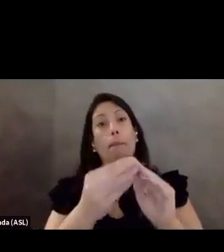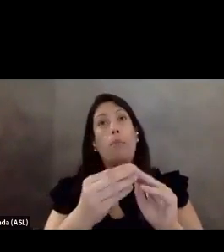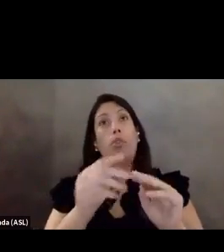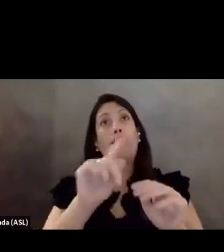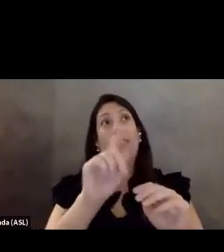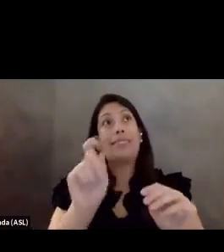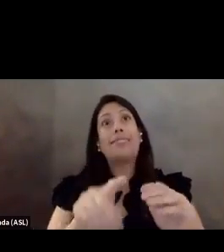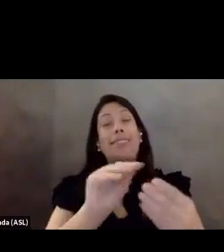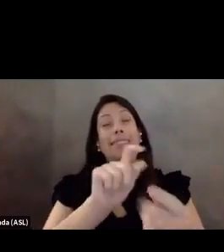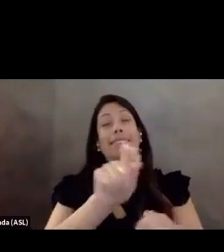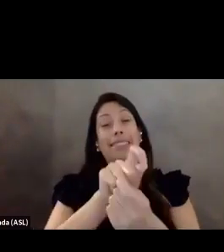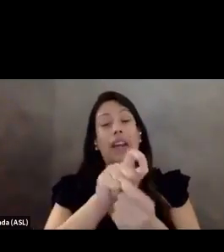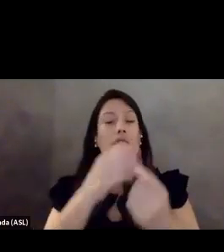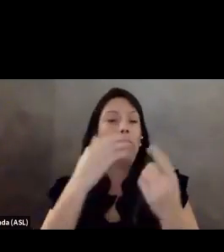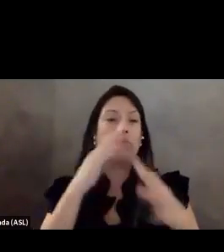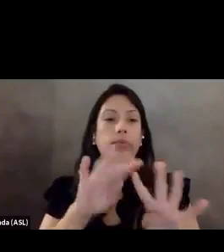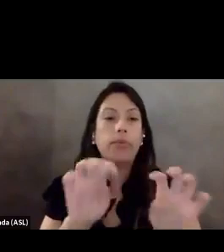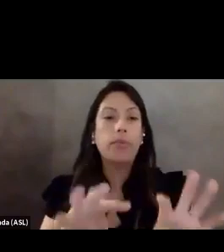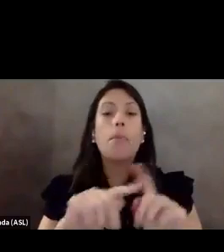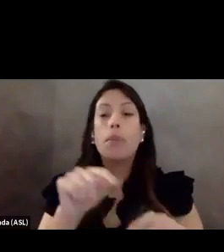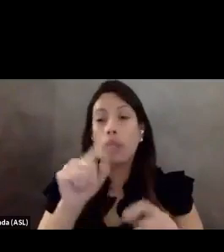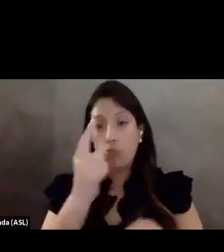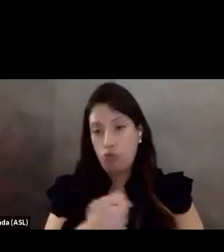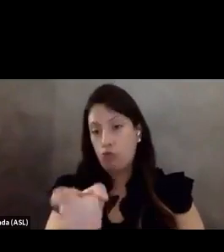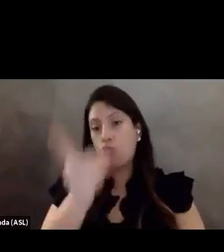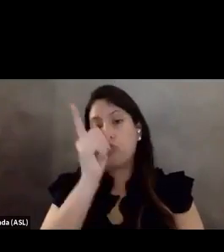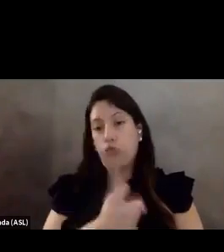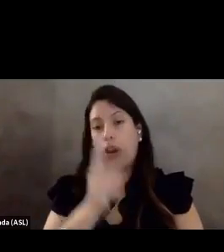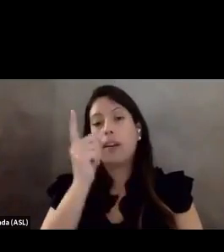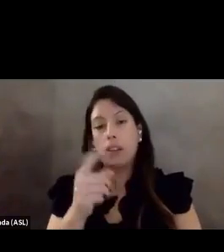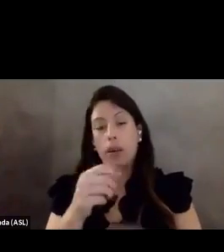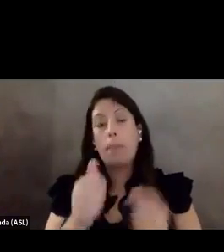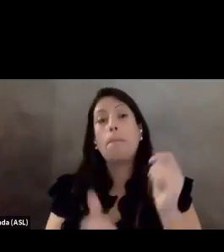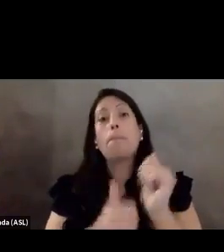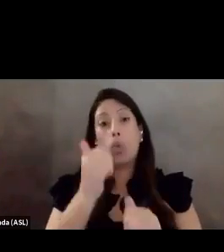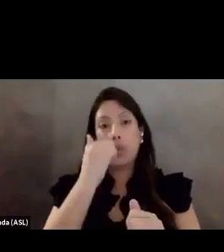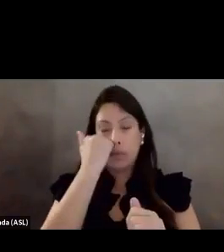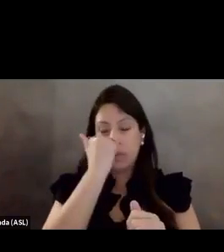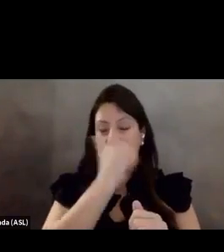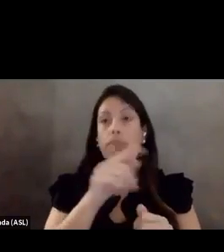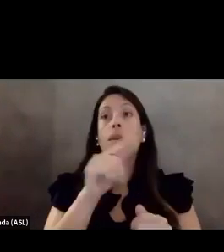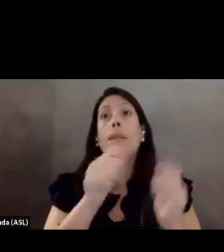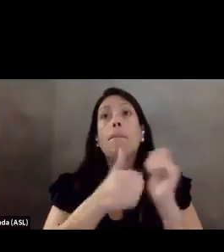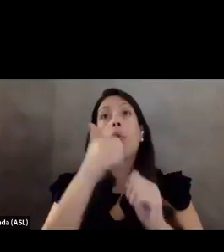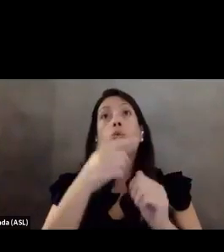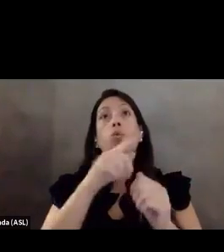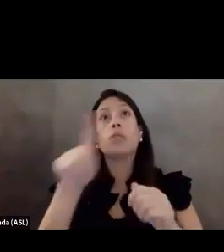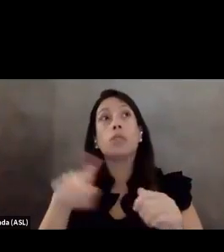So you're 100 percent correct that living in crowded conditions, large households